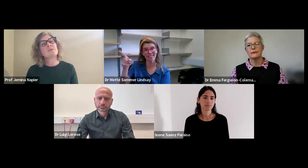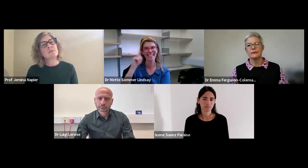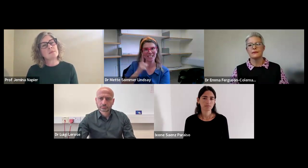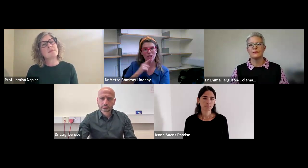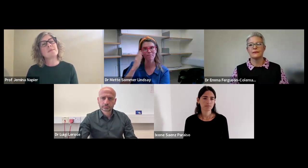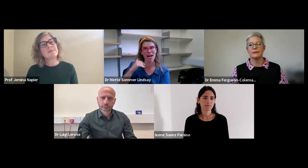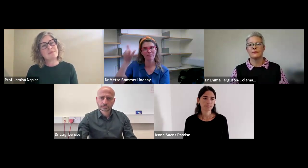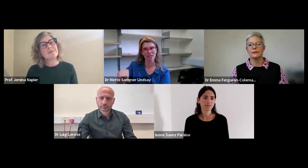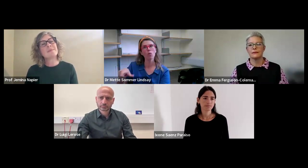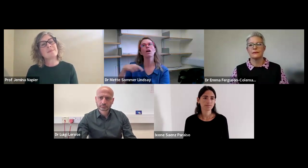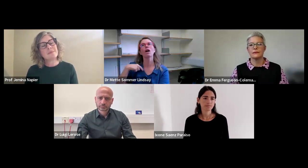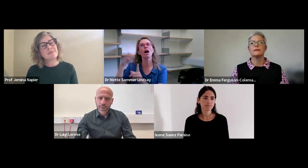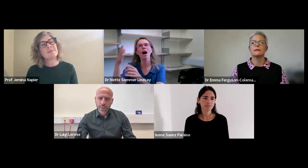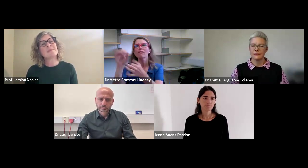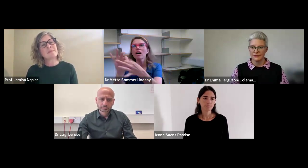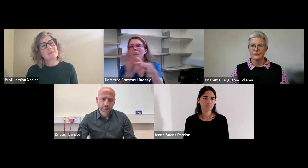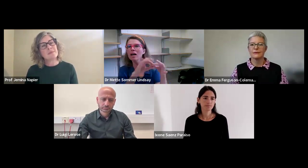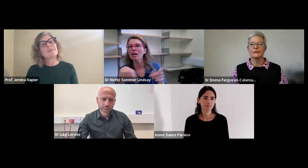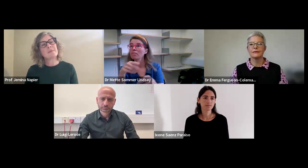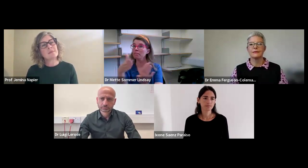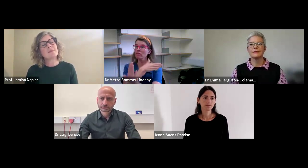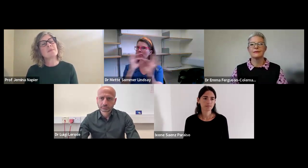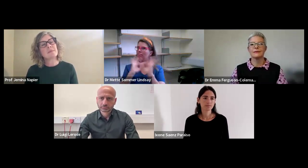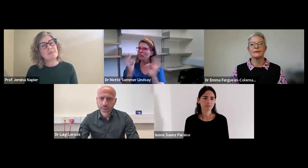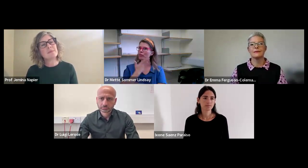the black community and you can see this as a hearing black person she had the agency and